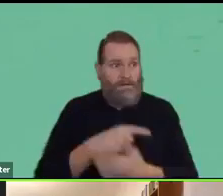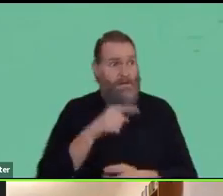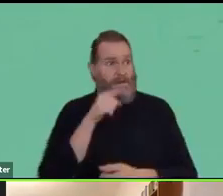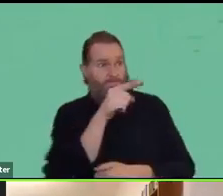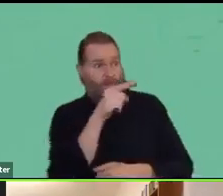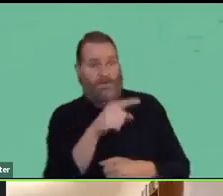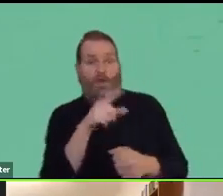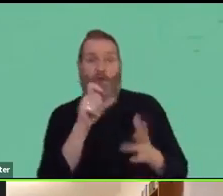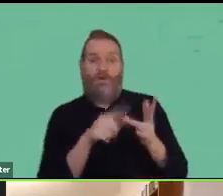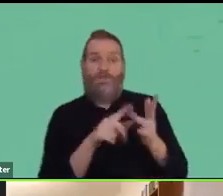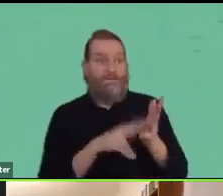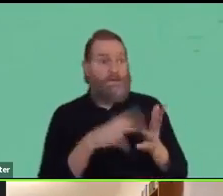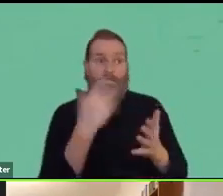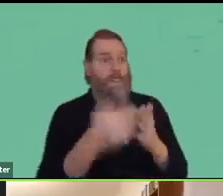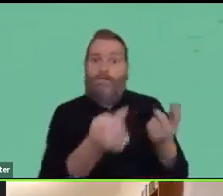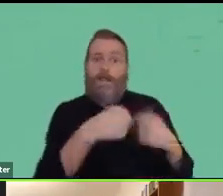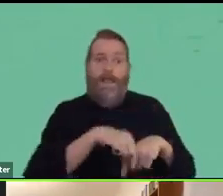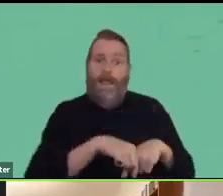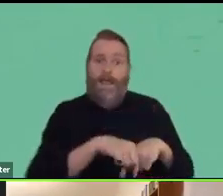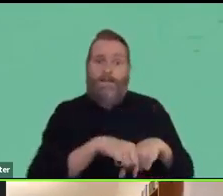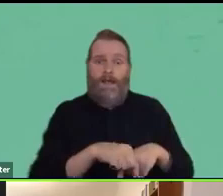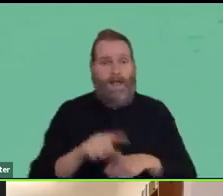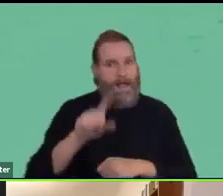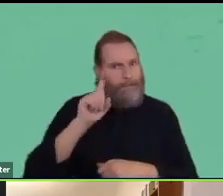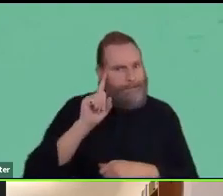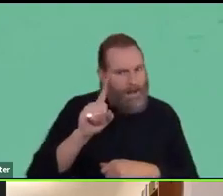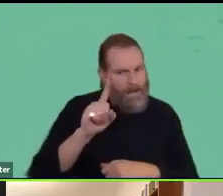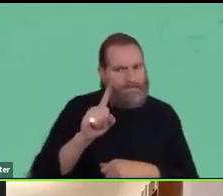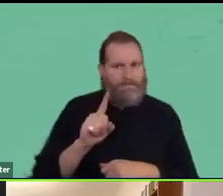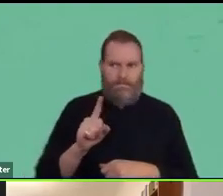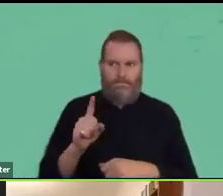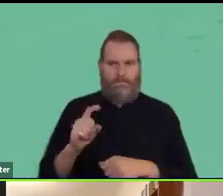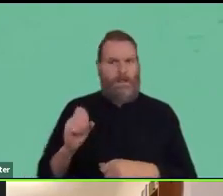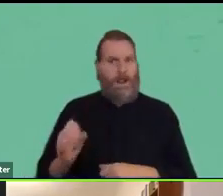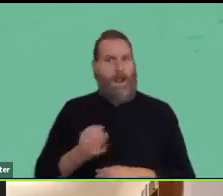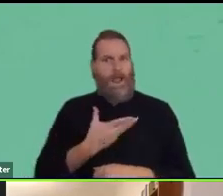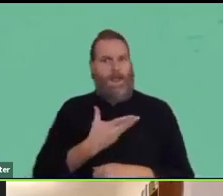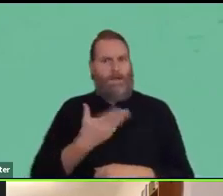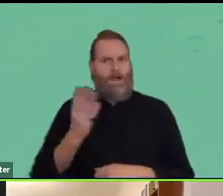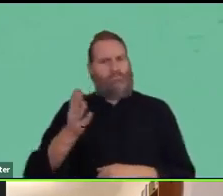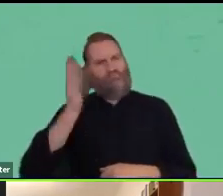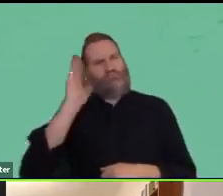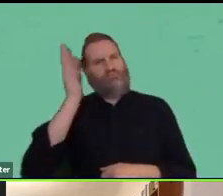of positives about the great points that were made they're on the record and we will chase those up